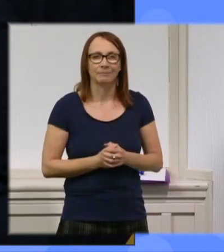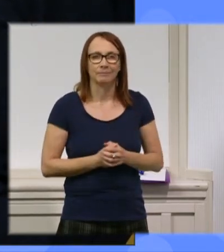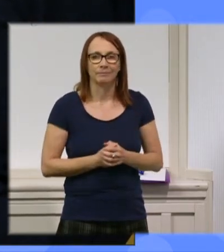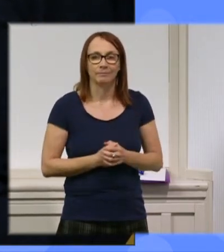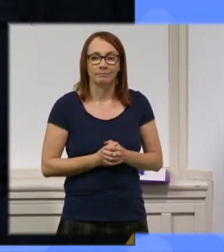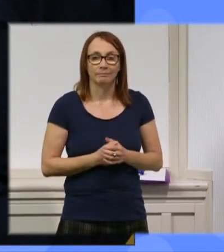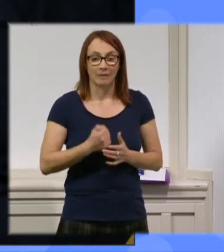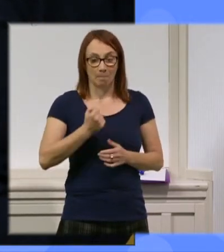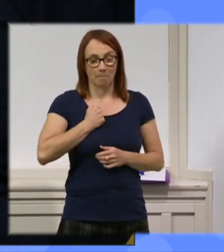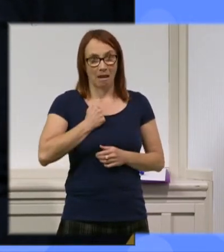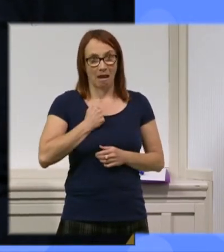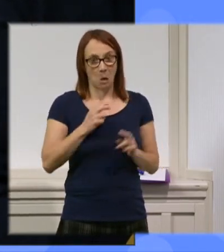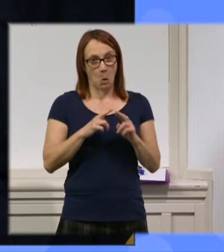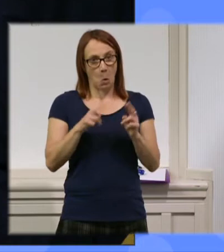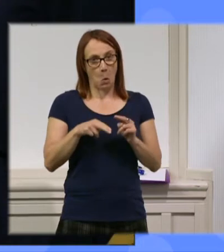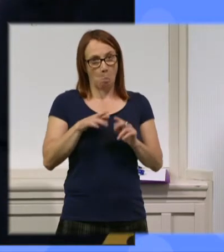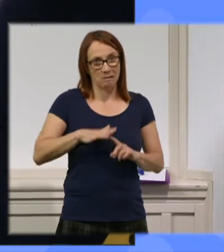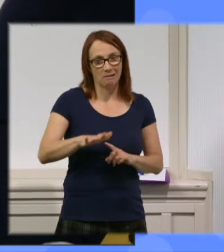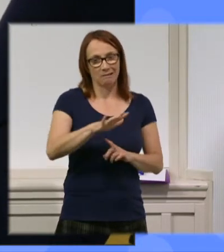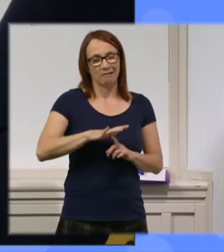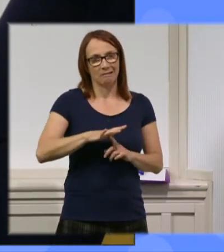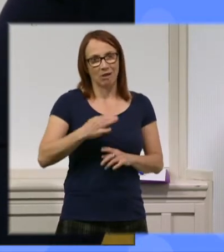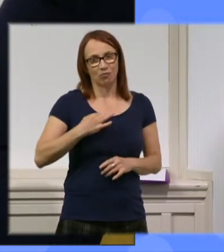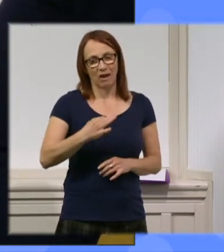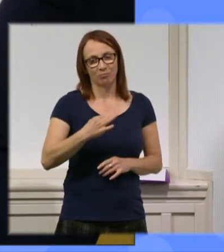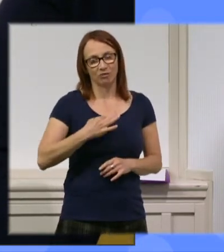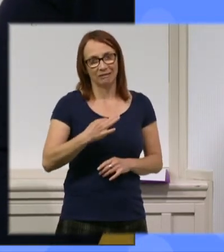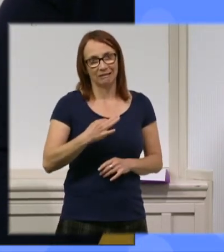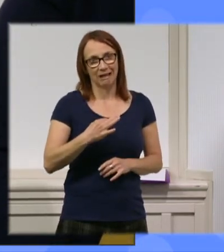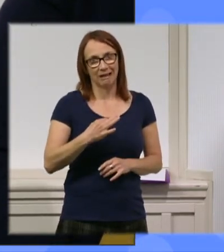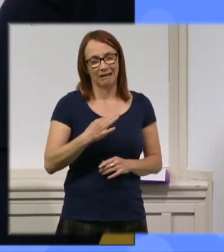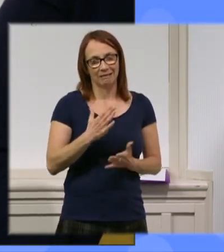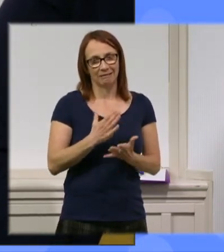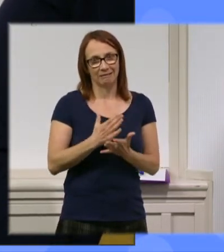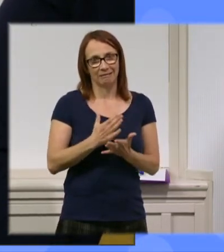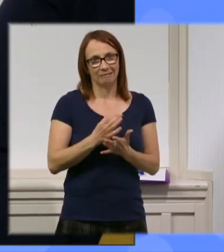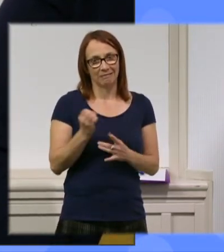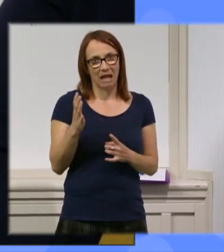represent my own constituency that very much speaks to why I have an interest in